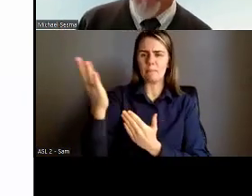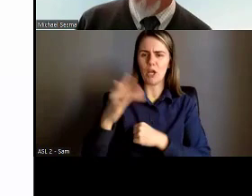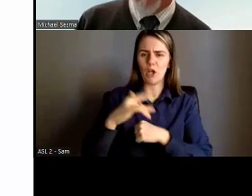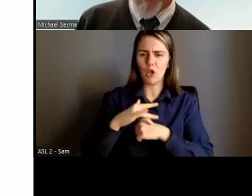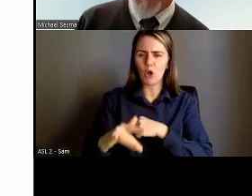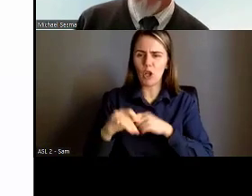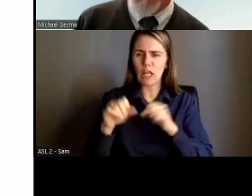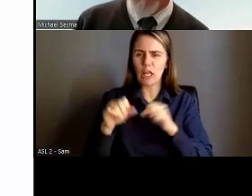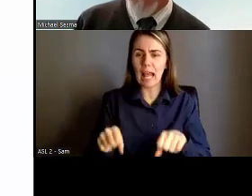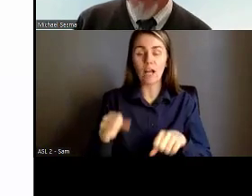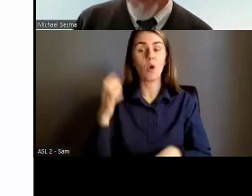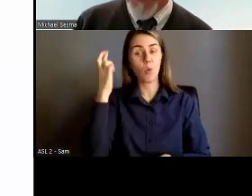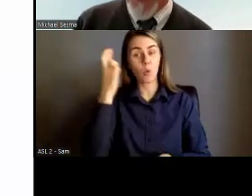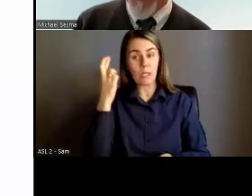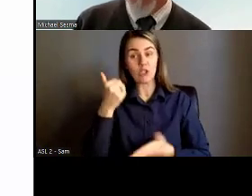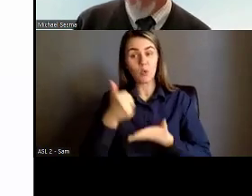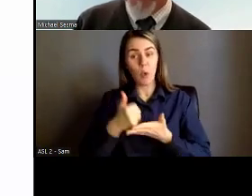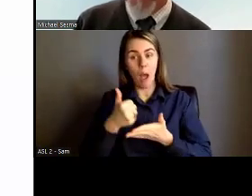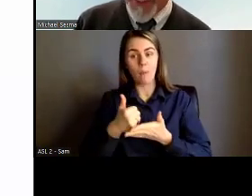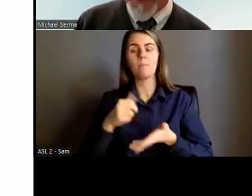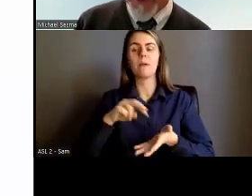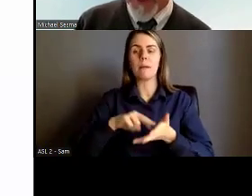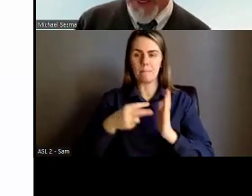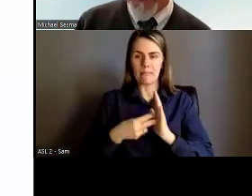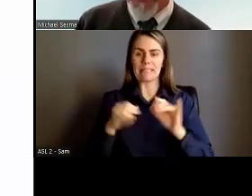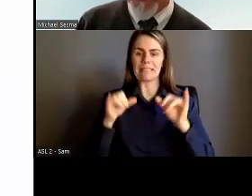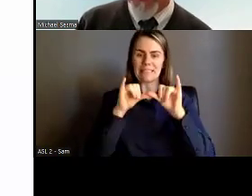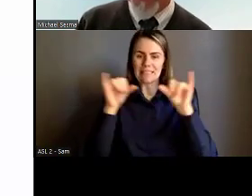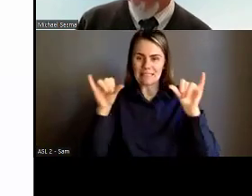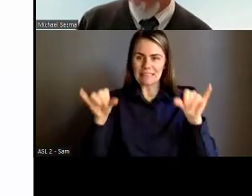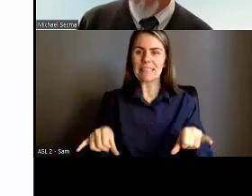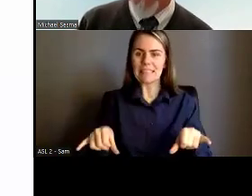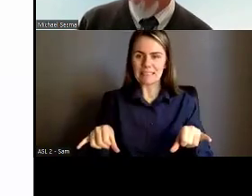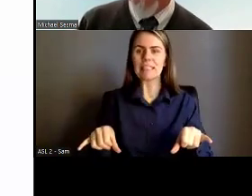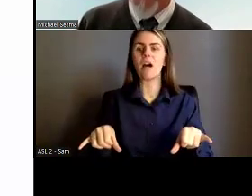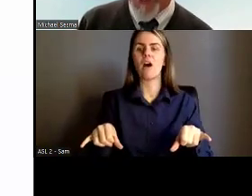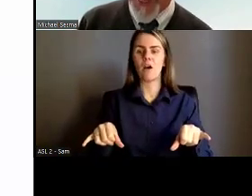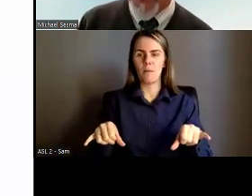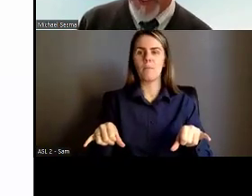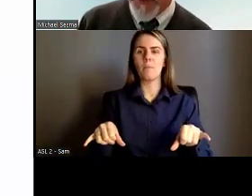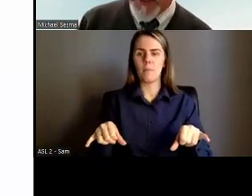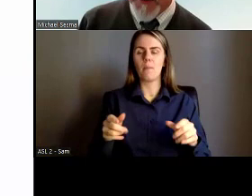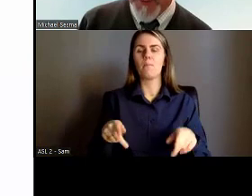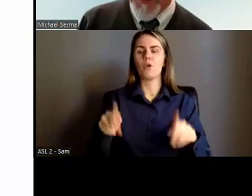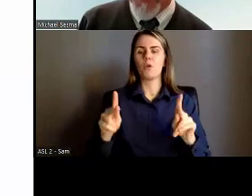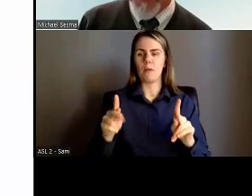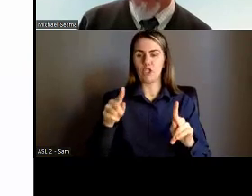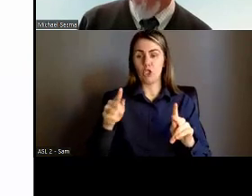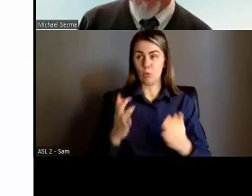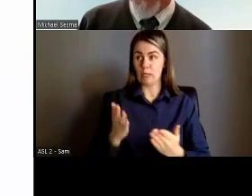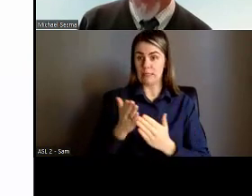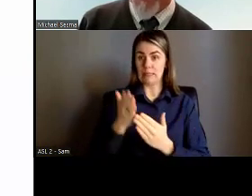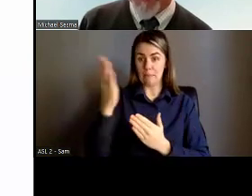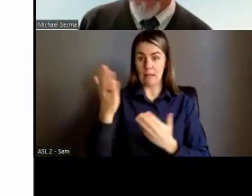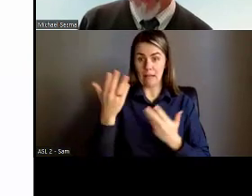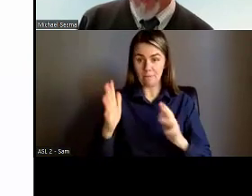is because it actually allows - Tthe system actually allows you to look at the image of your application in the eRA Commons,